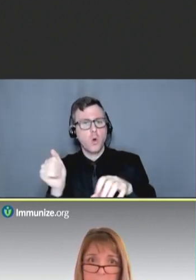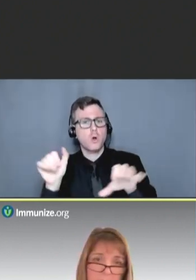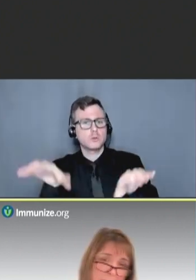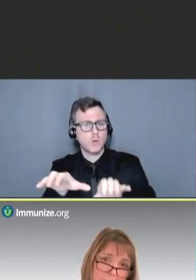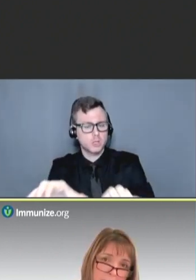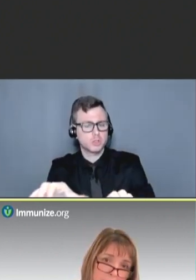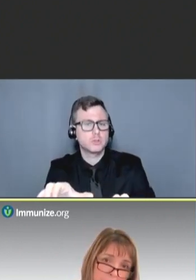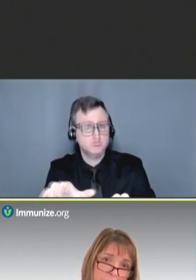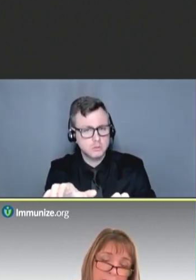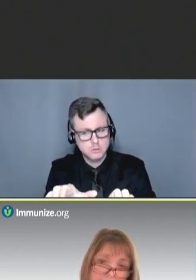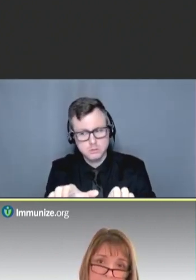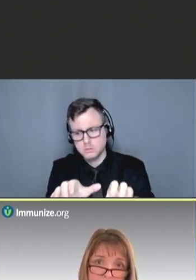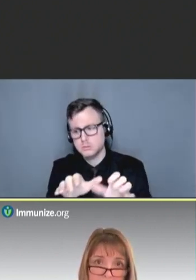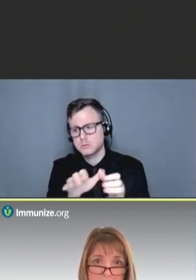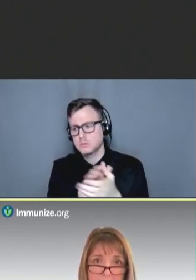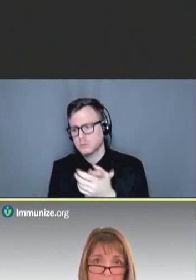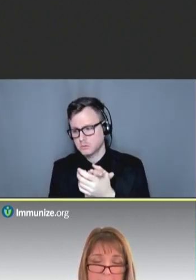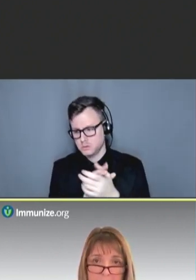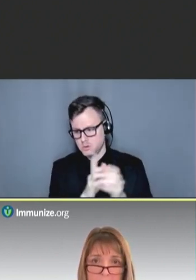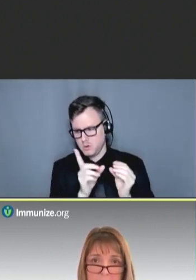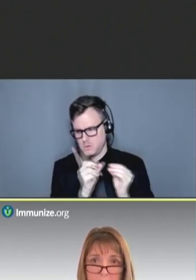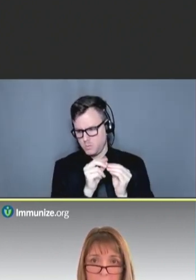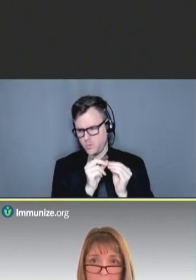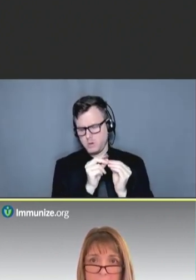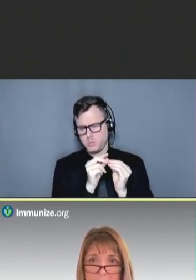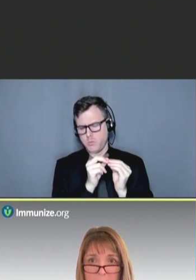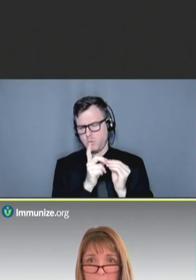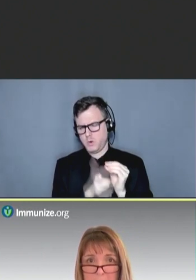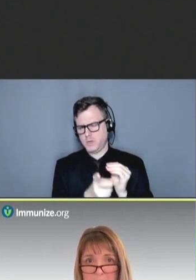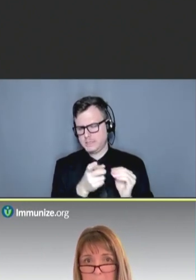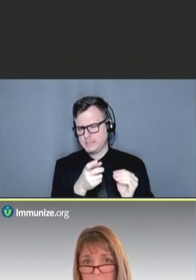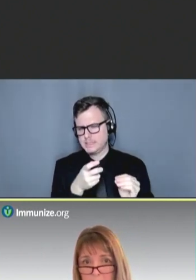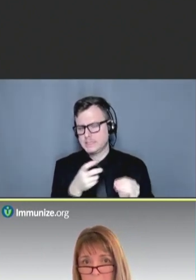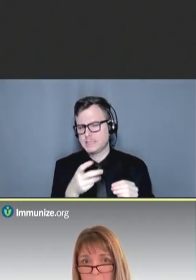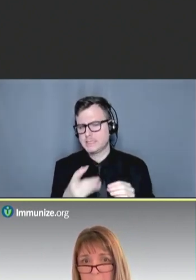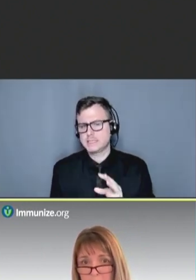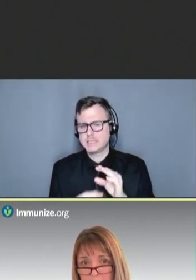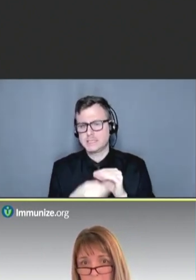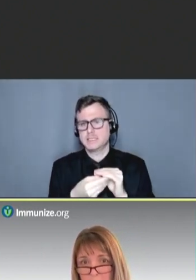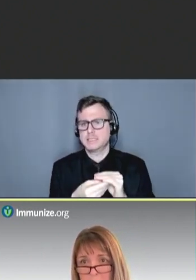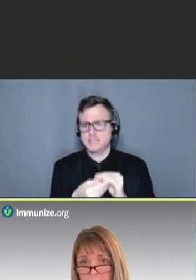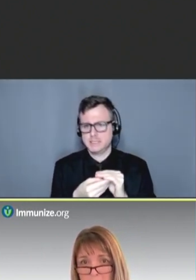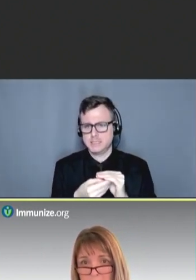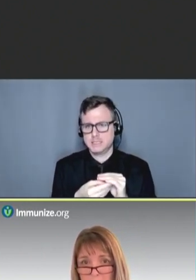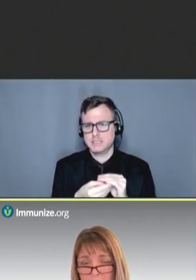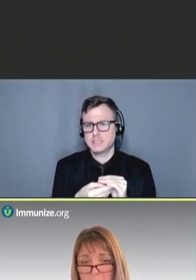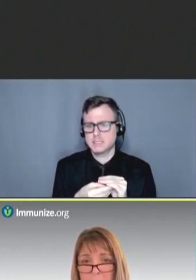One addition to the Standards for Adult Immunization Practices was really also called to make sure